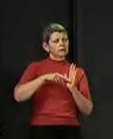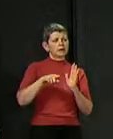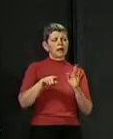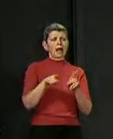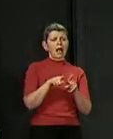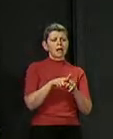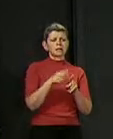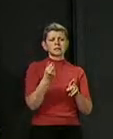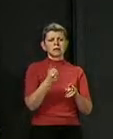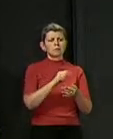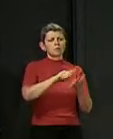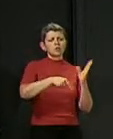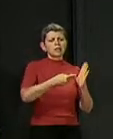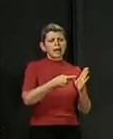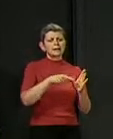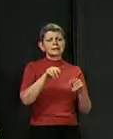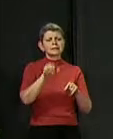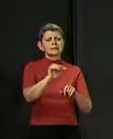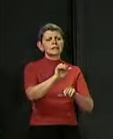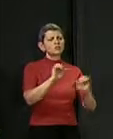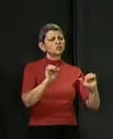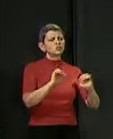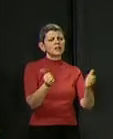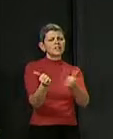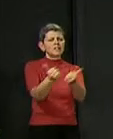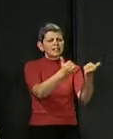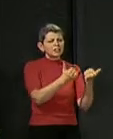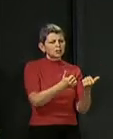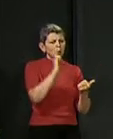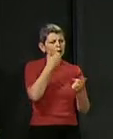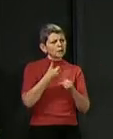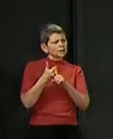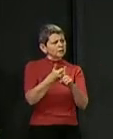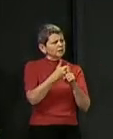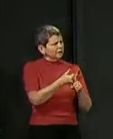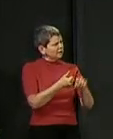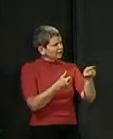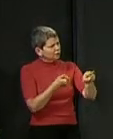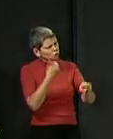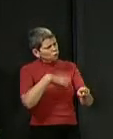still have around. The second thing is, Do you want to give an example of those?